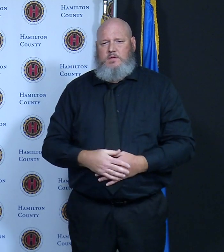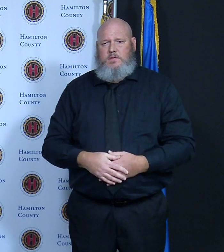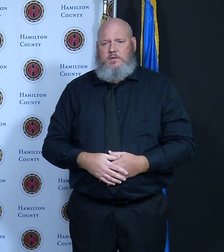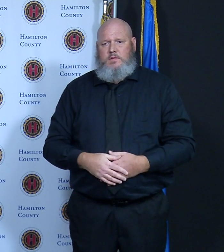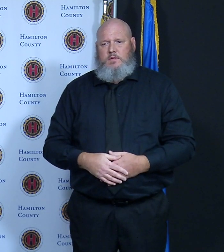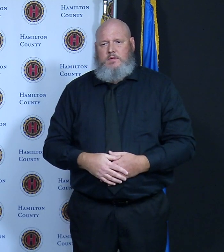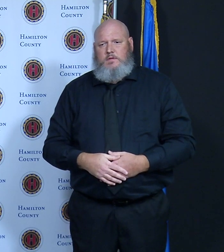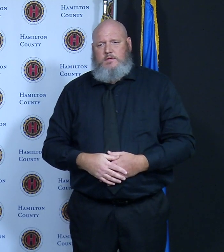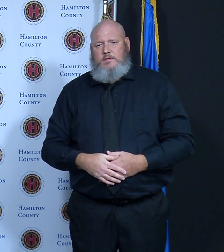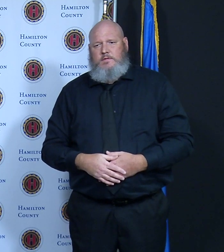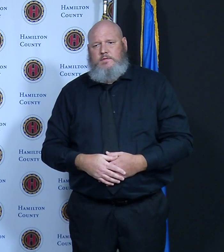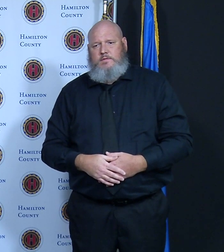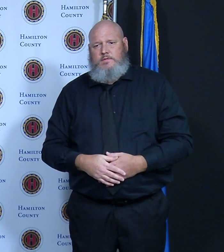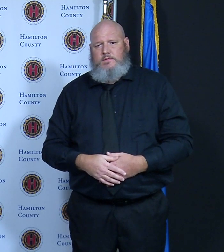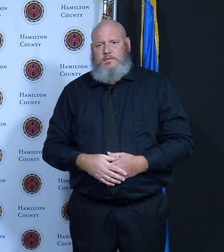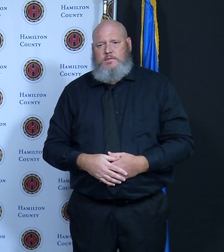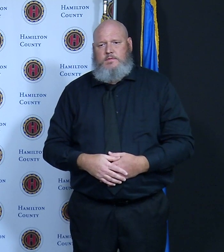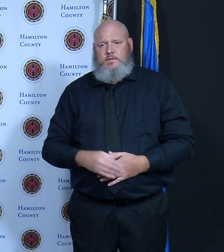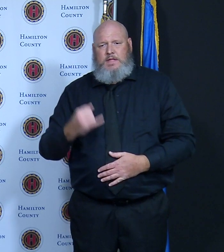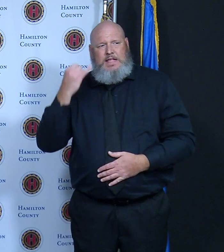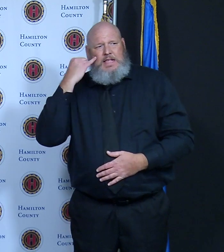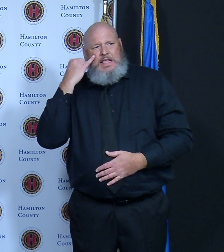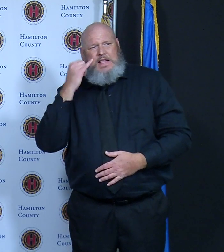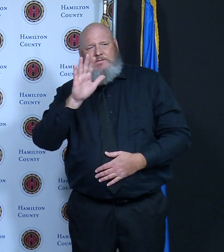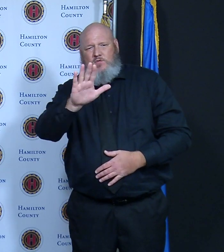of money do you have a sense